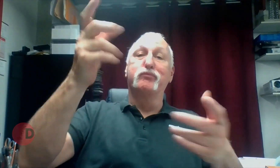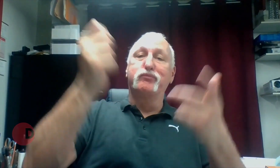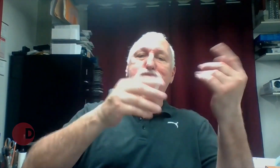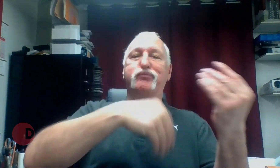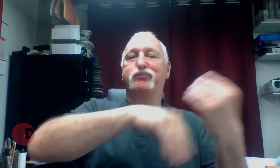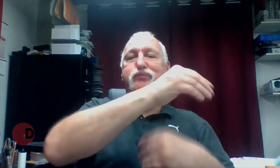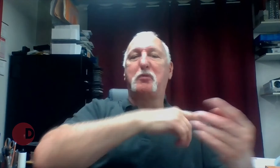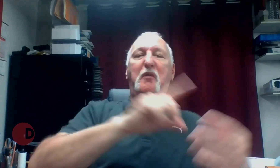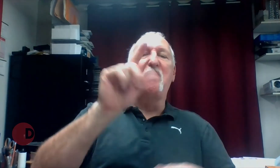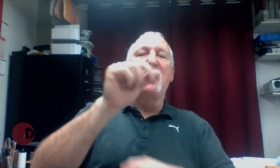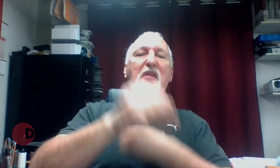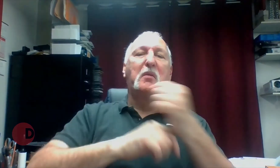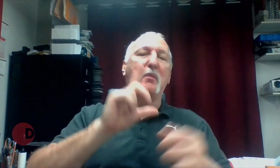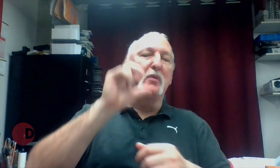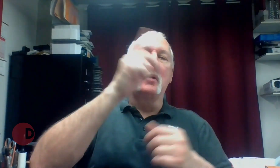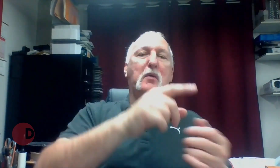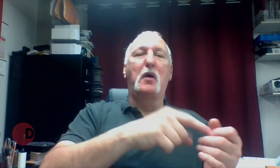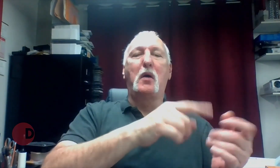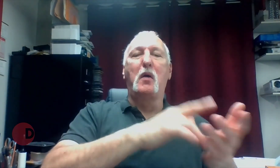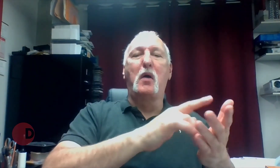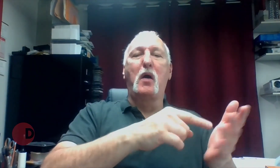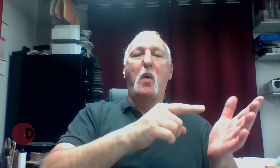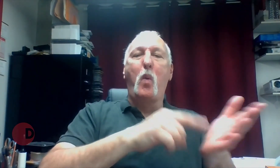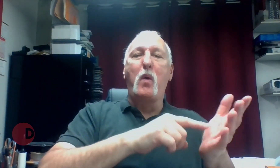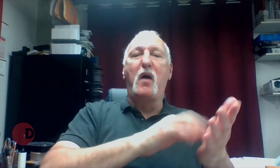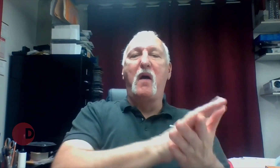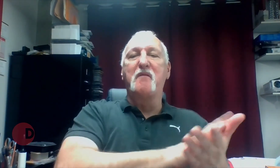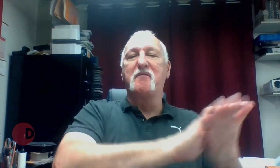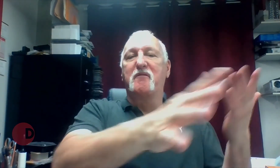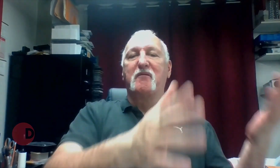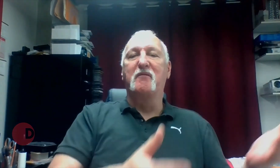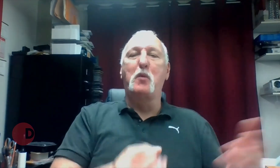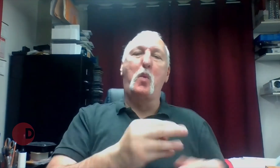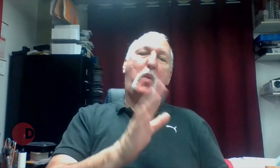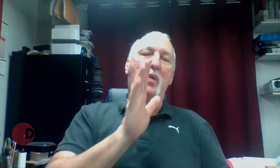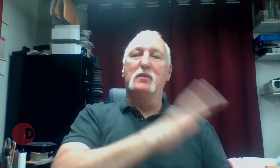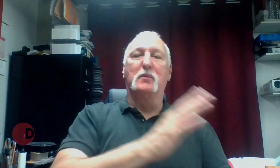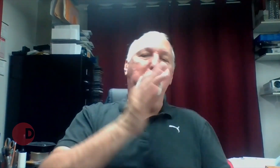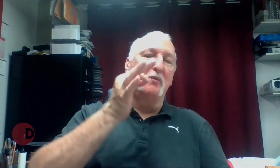and bank loans to be paid off in 20 years.